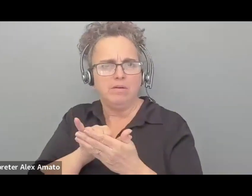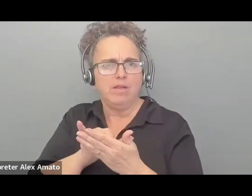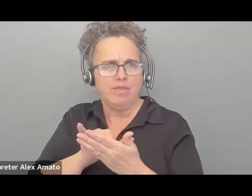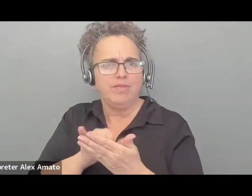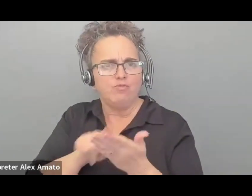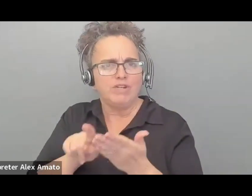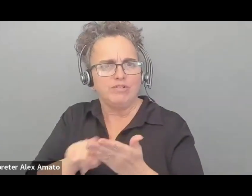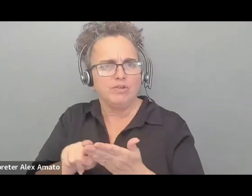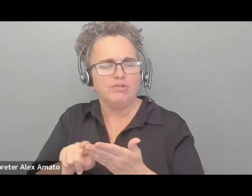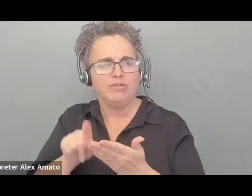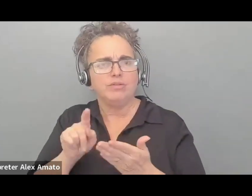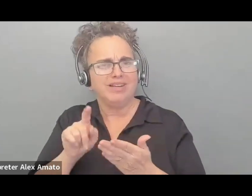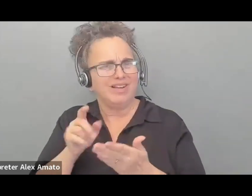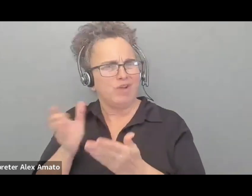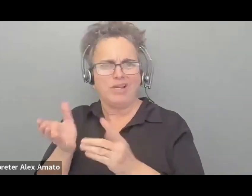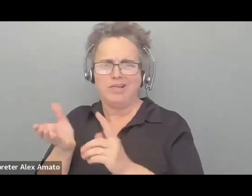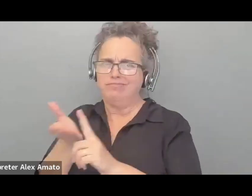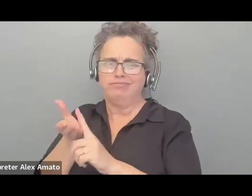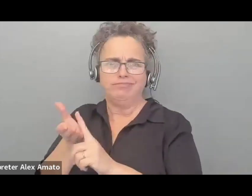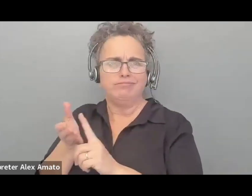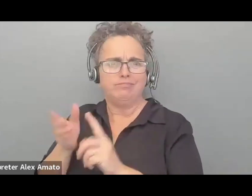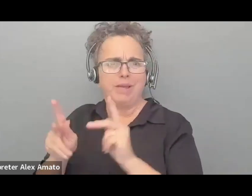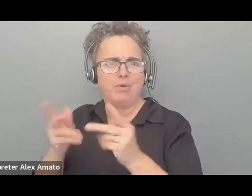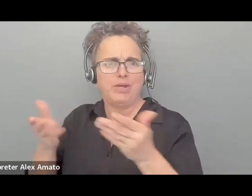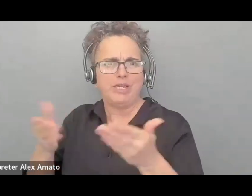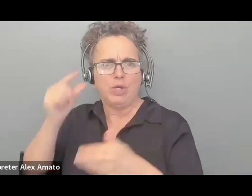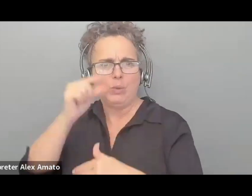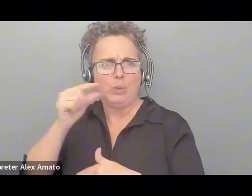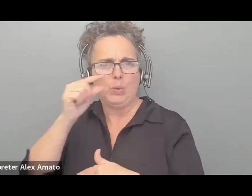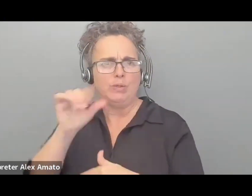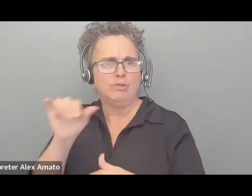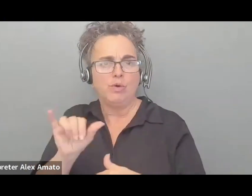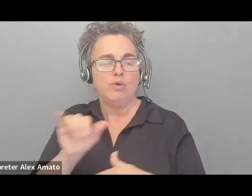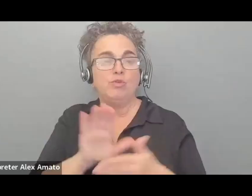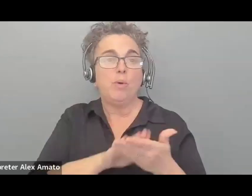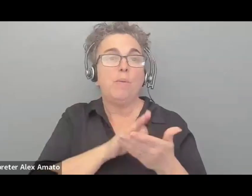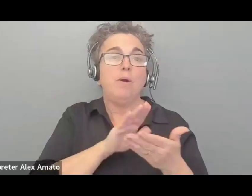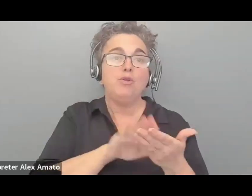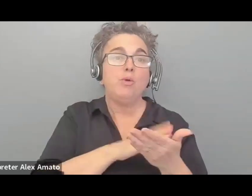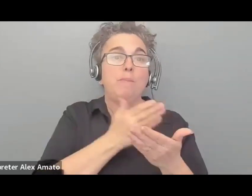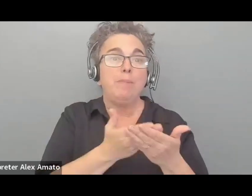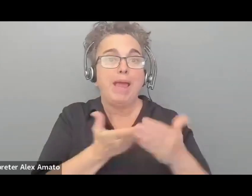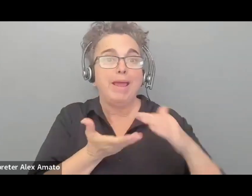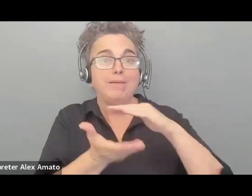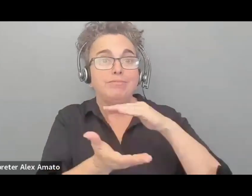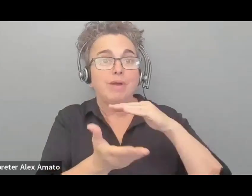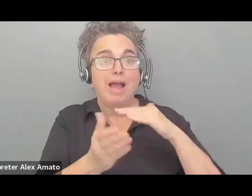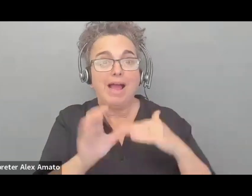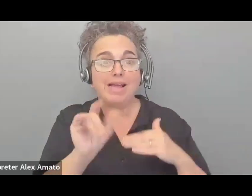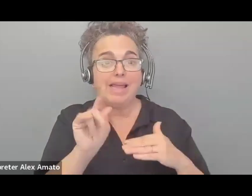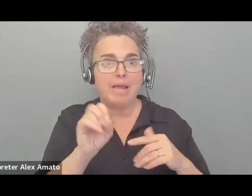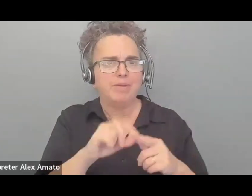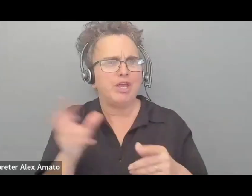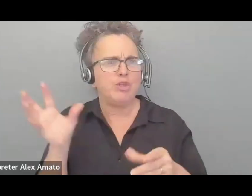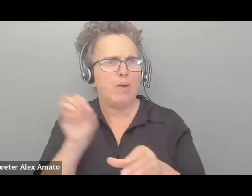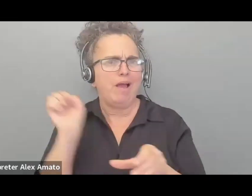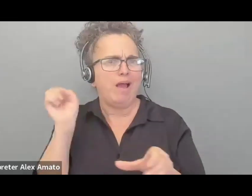Like the analogy of if you bake a cake and then try to put the egg on at the end, like that's not gonna work. Let's think about accessibility before we launch products.